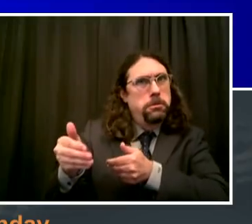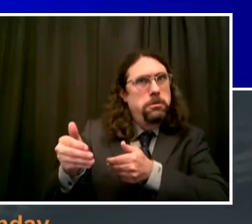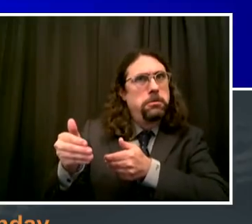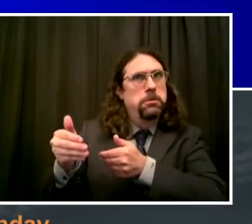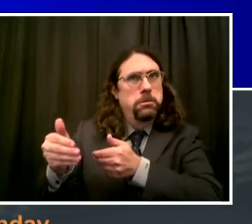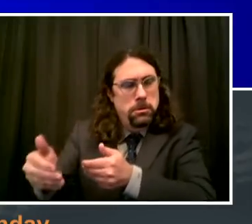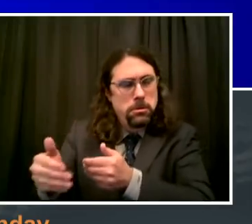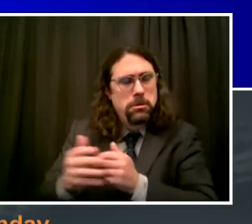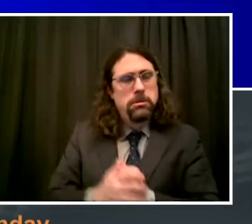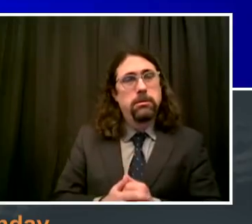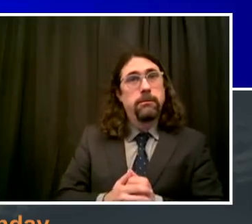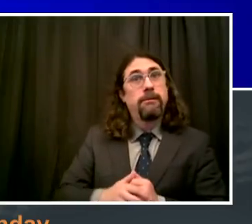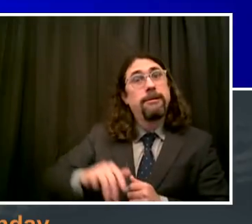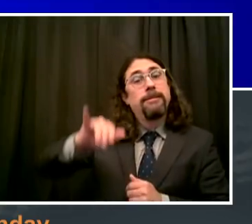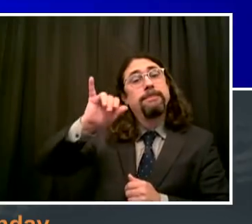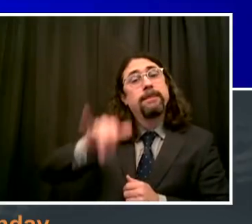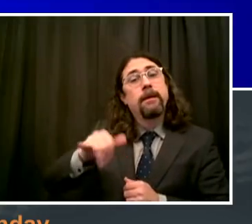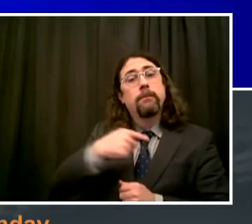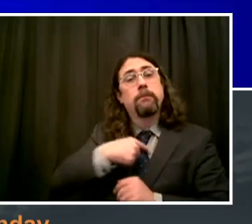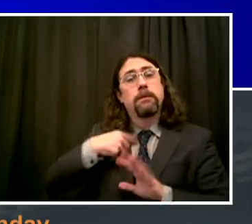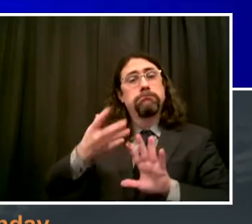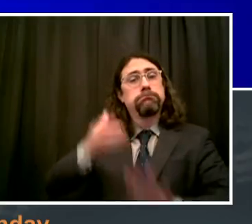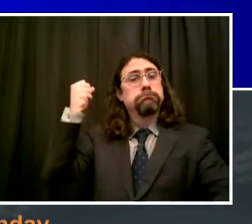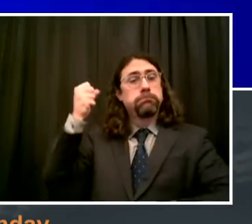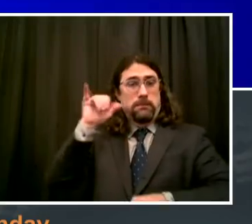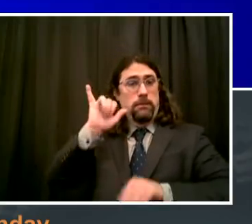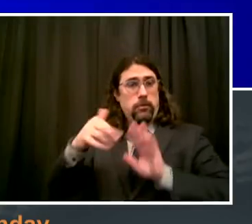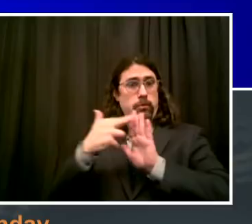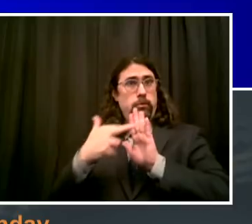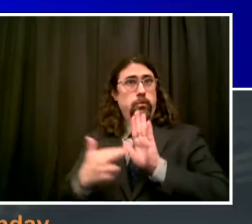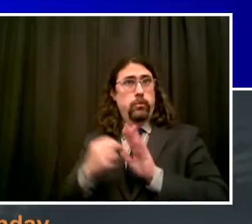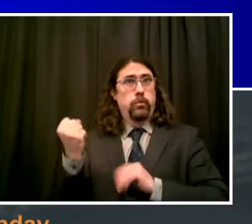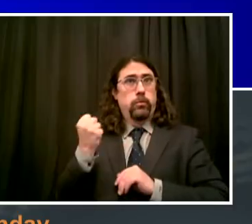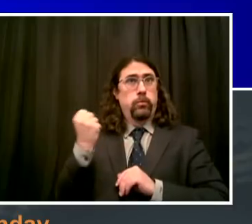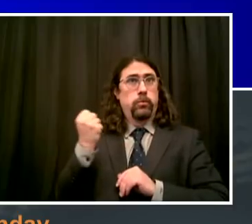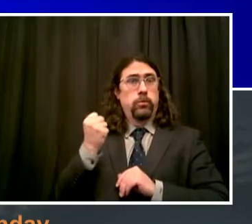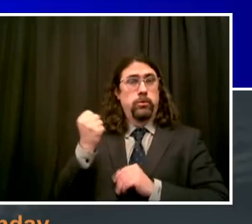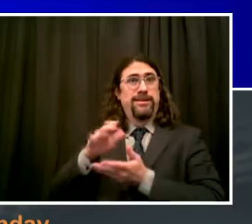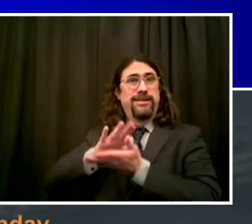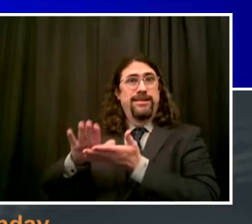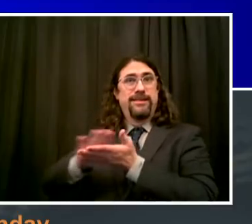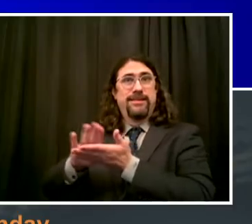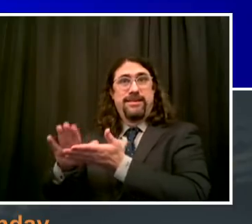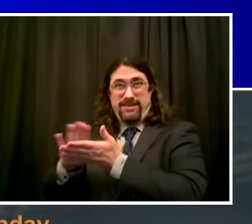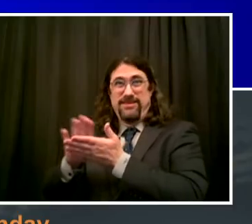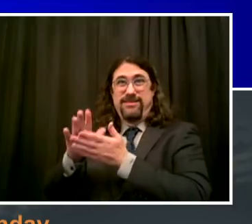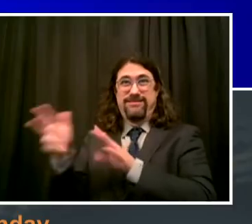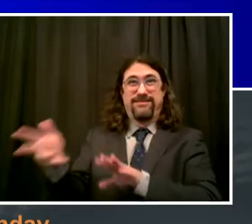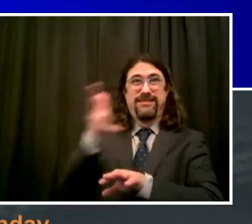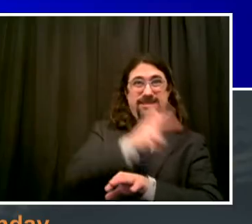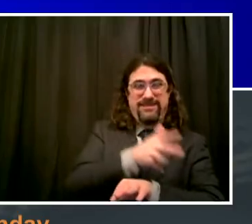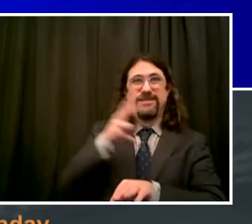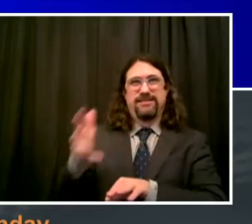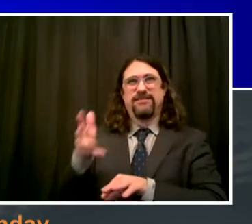WE HAVE SUSPENDED